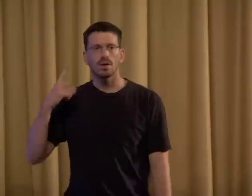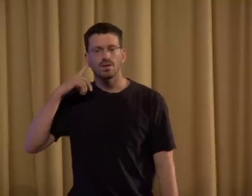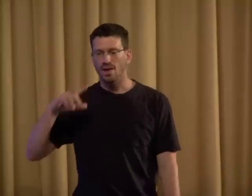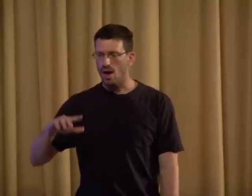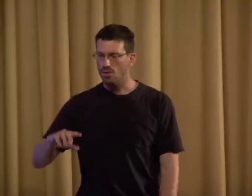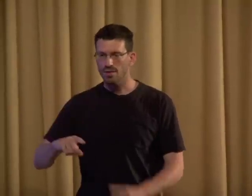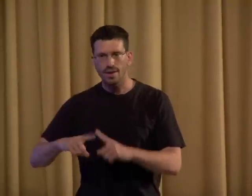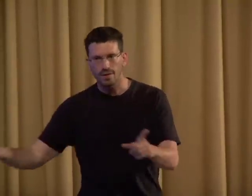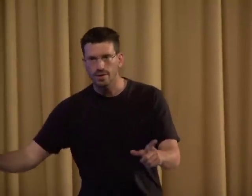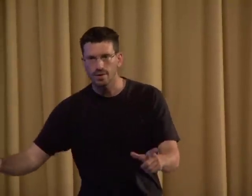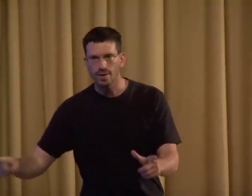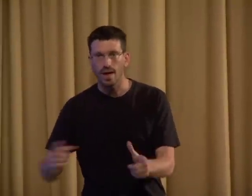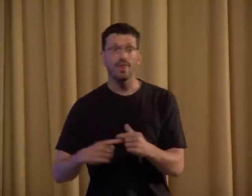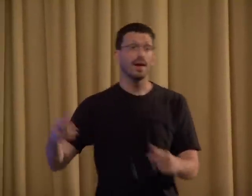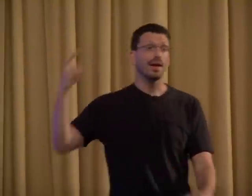Then I lost all my hearing and sound was different. And then I got a cochlear implant and sound was different again.